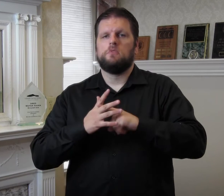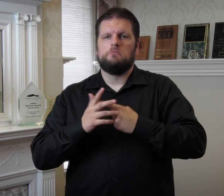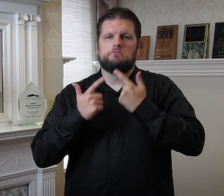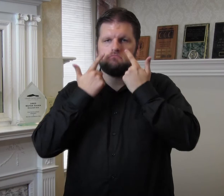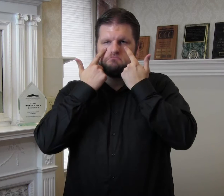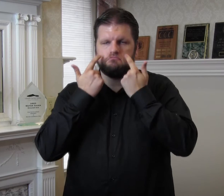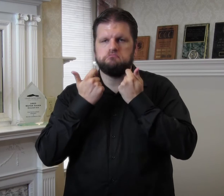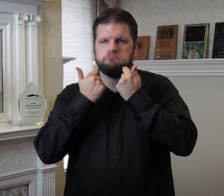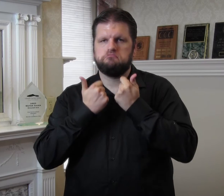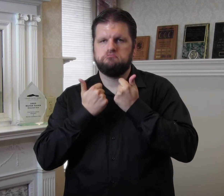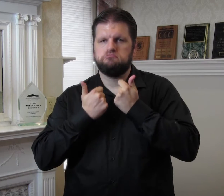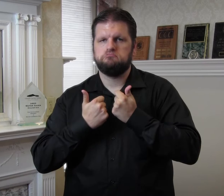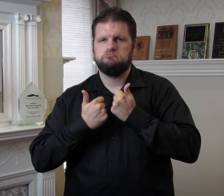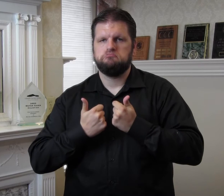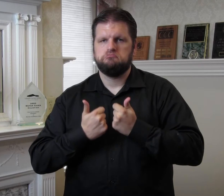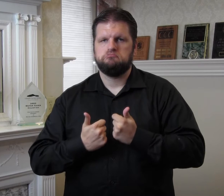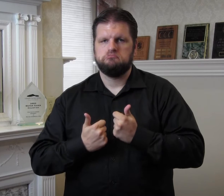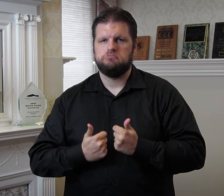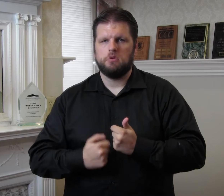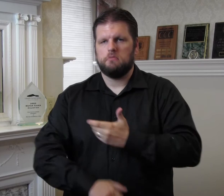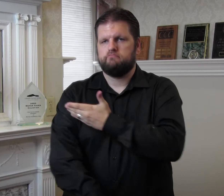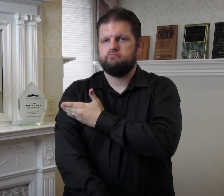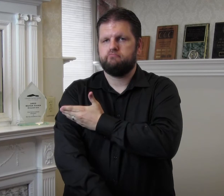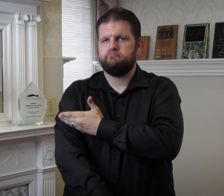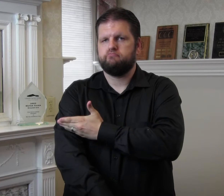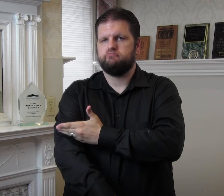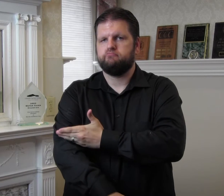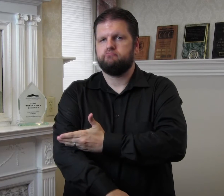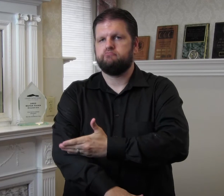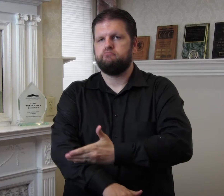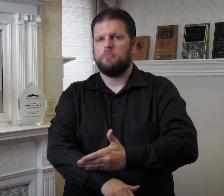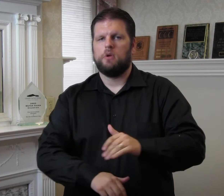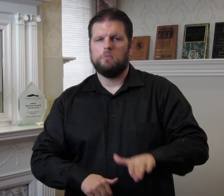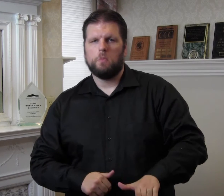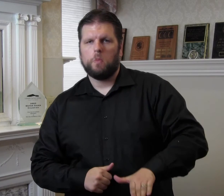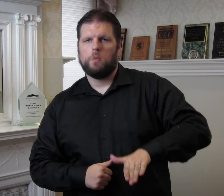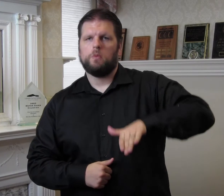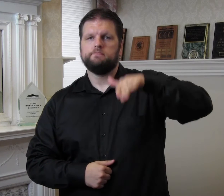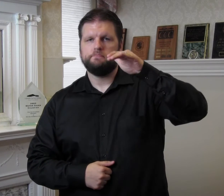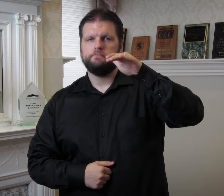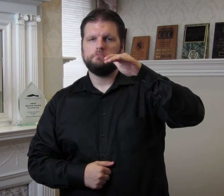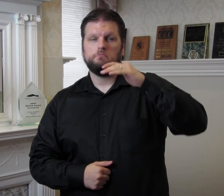and my vision became progressively worse and worse.